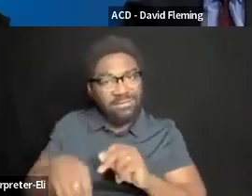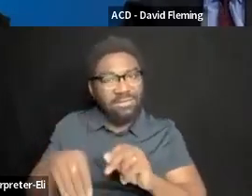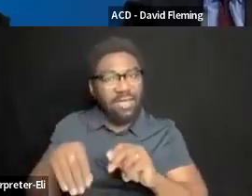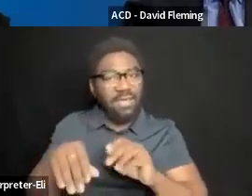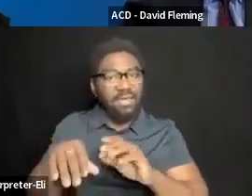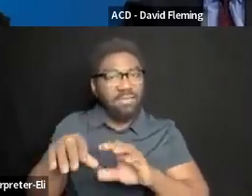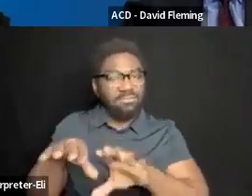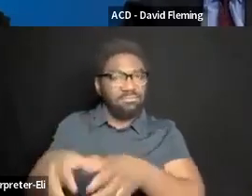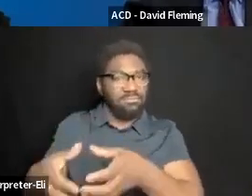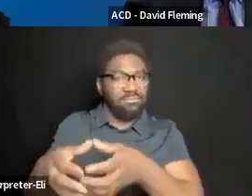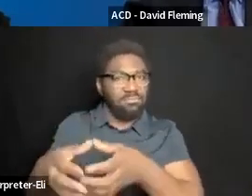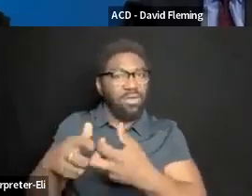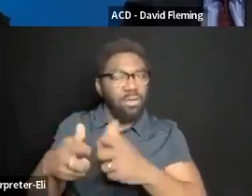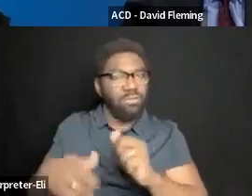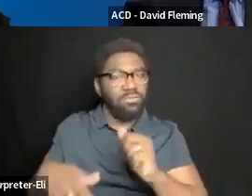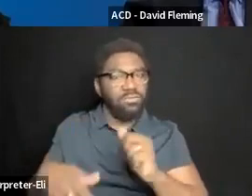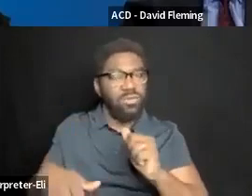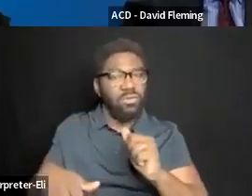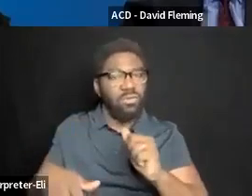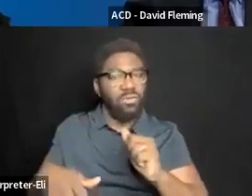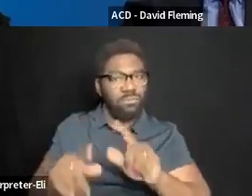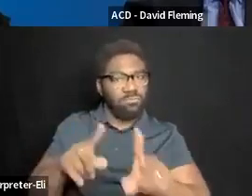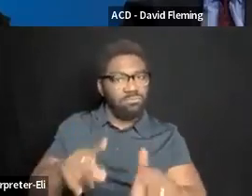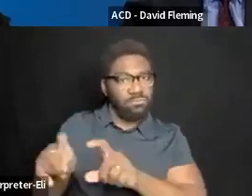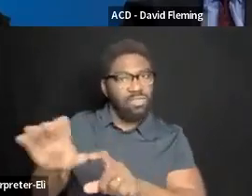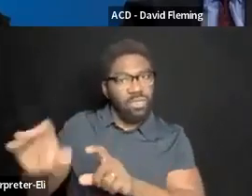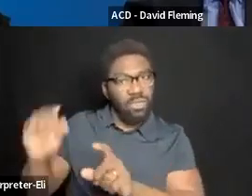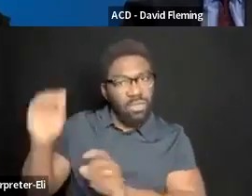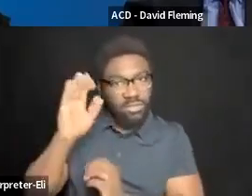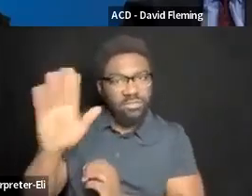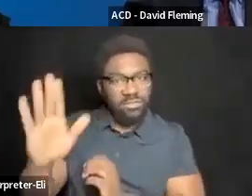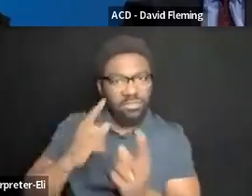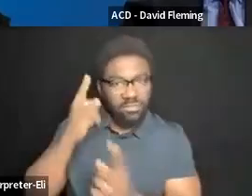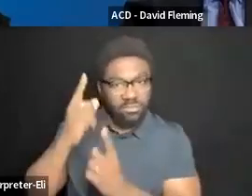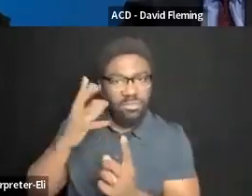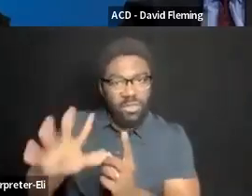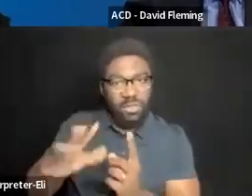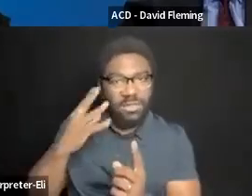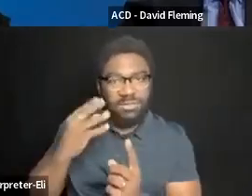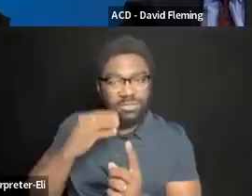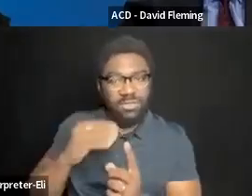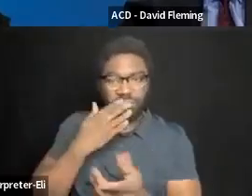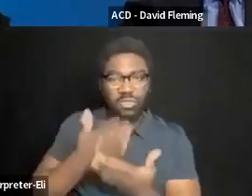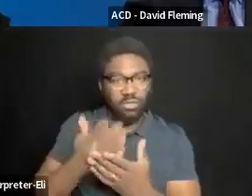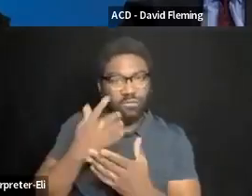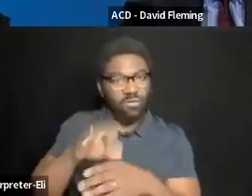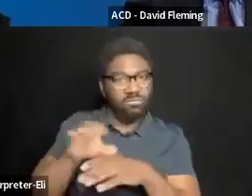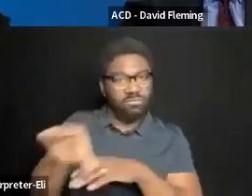So there is this event. So I think as you're looking at exemplars, I feel like that example might also serve a good example